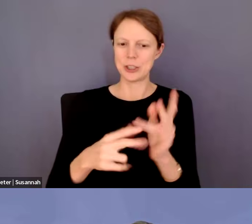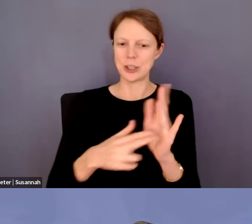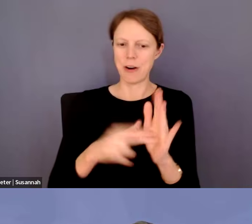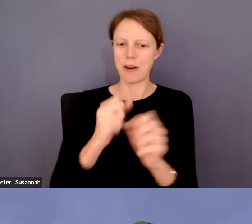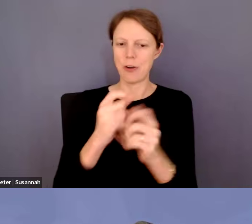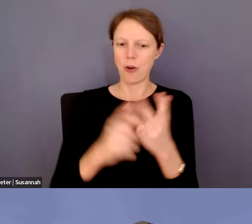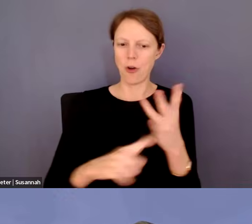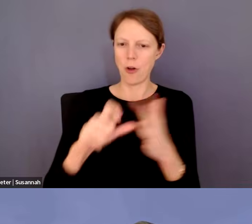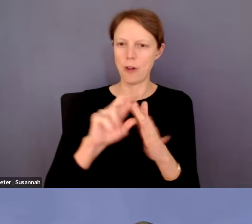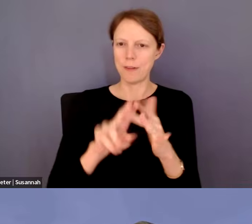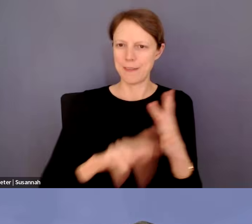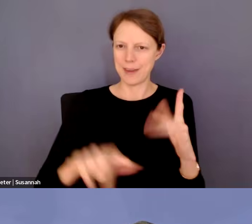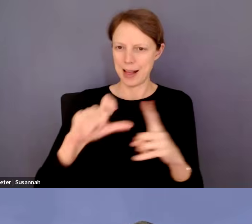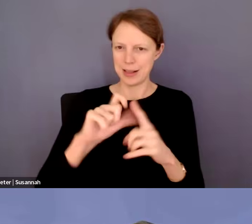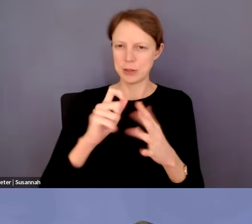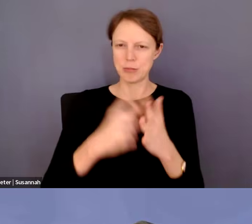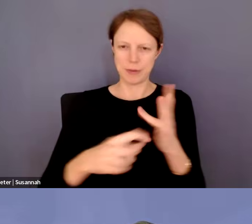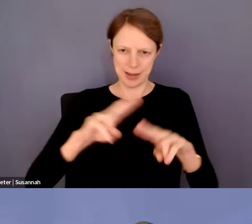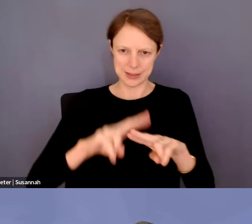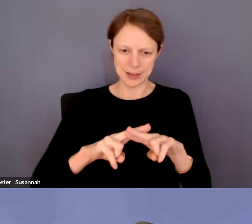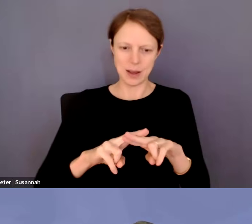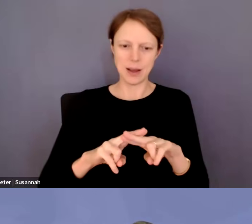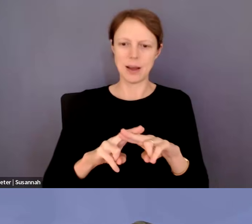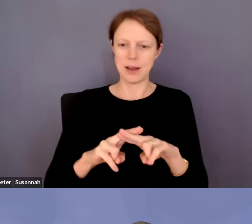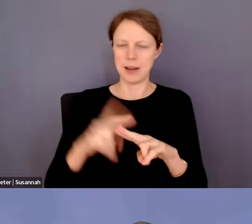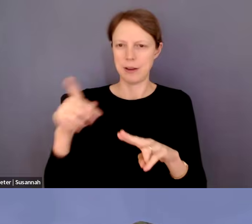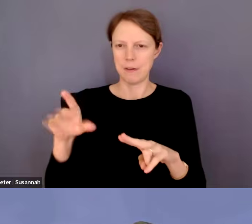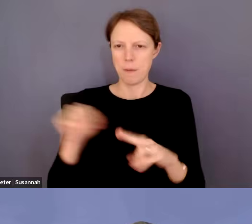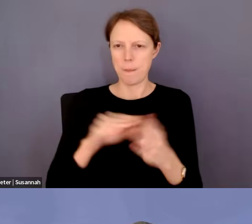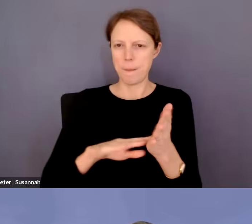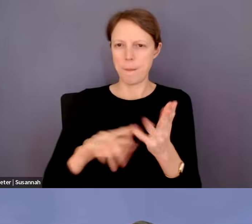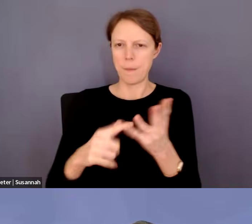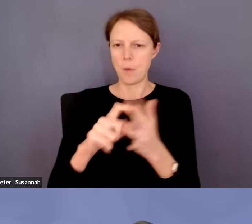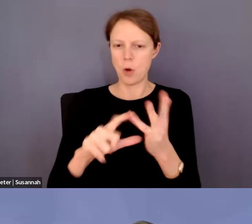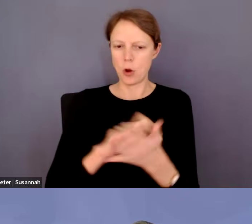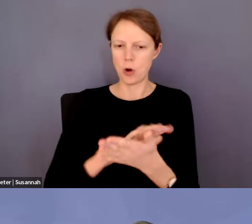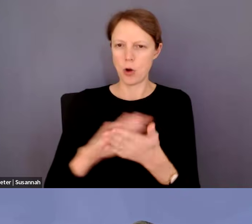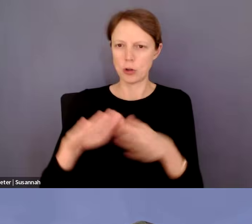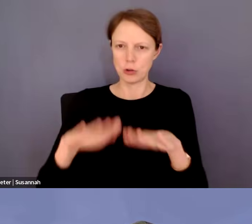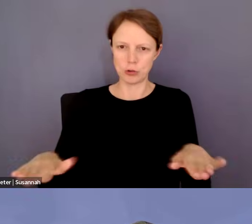the Centre for Community Child Health at Murdoch Children's Research Institute. Sharon is a leading